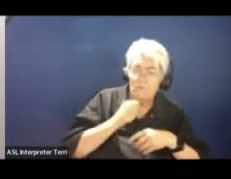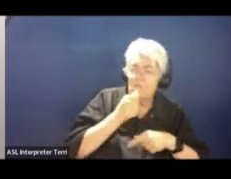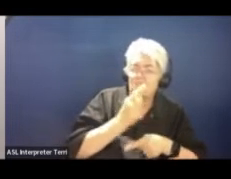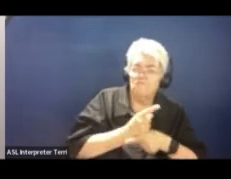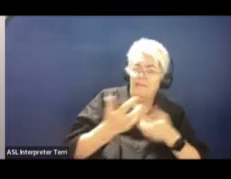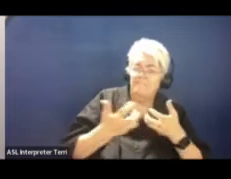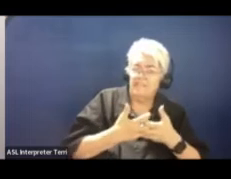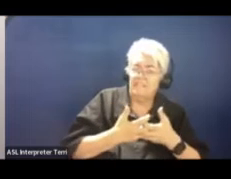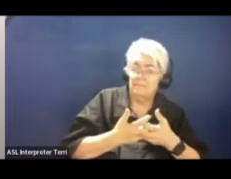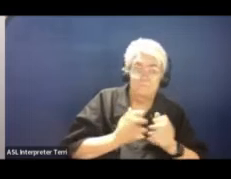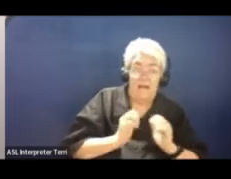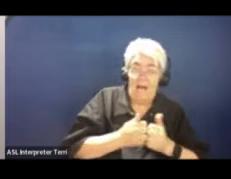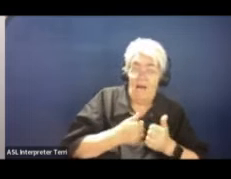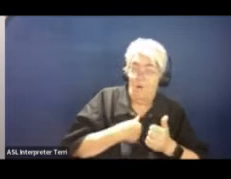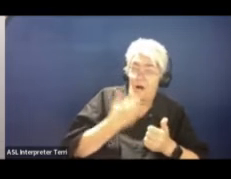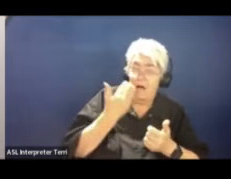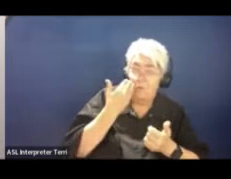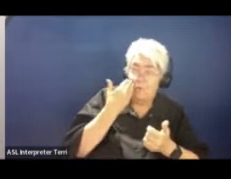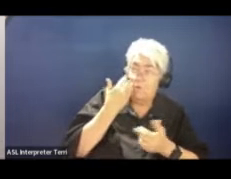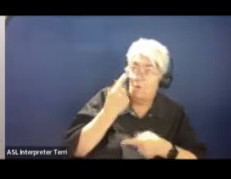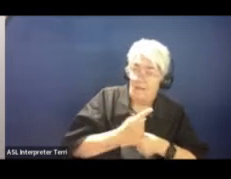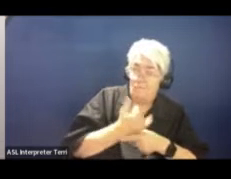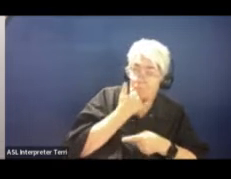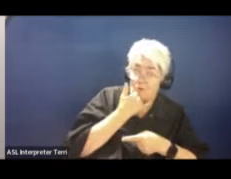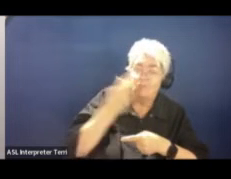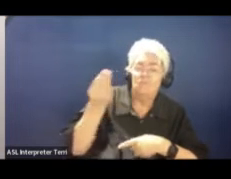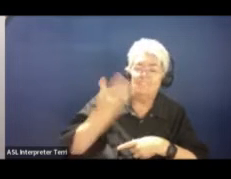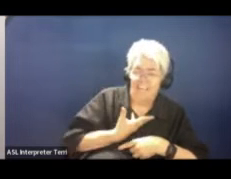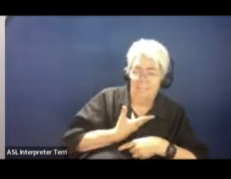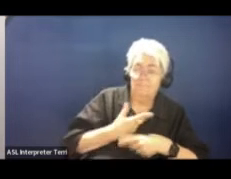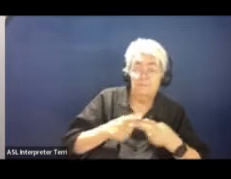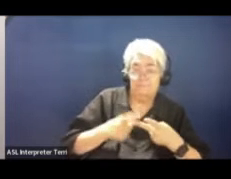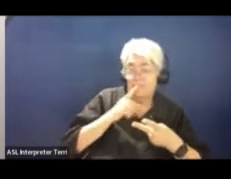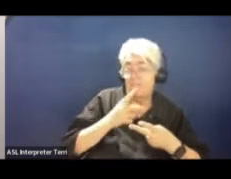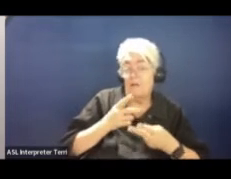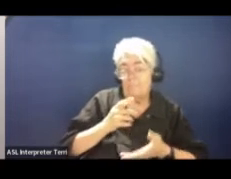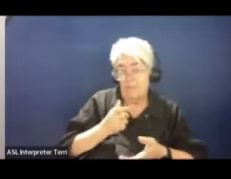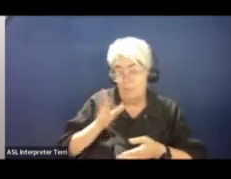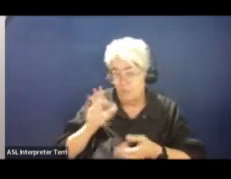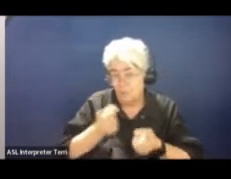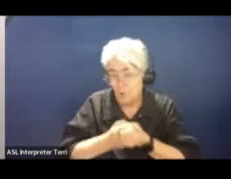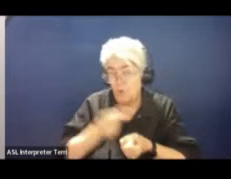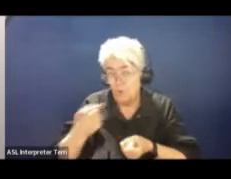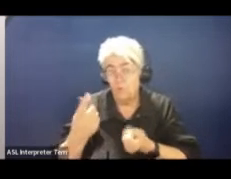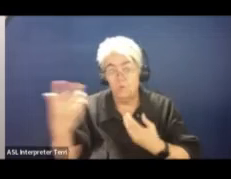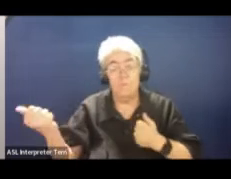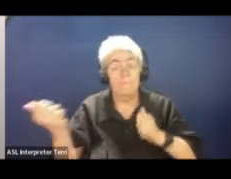the only way that this is going to continue to work. You know, for me to be your reentry specialist, I need to know what you want. I need to know what